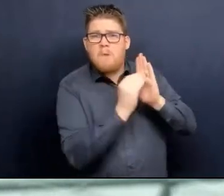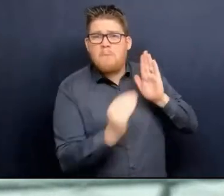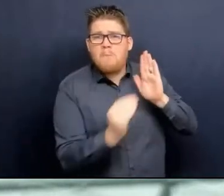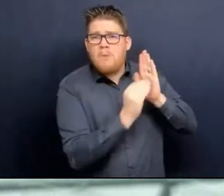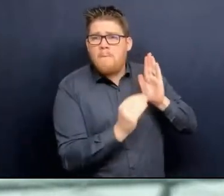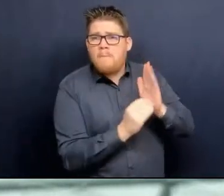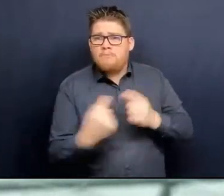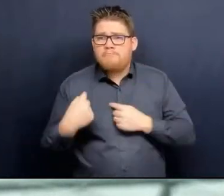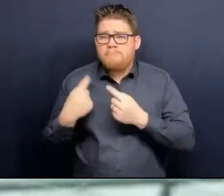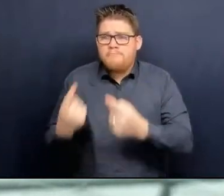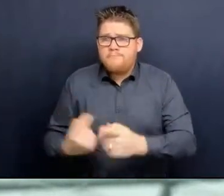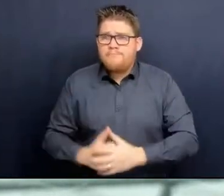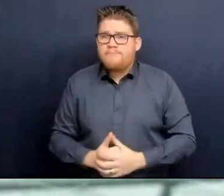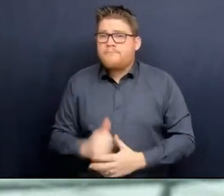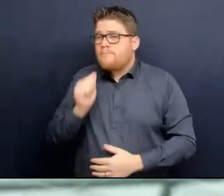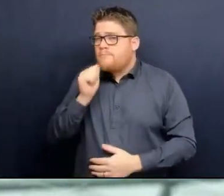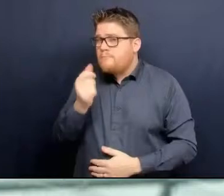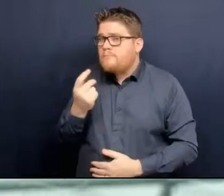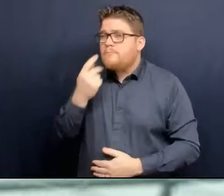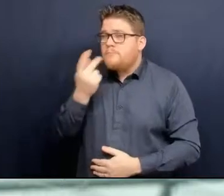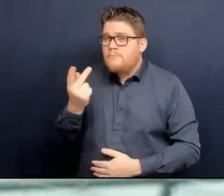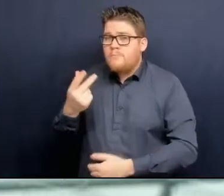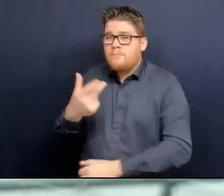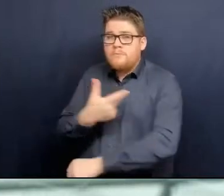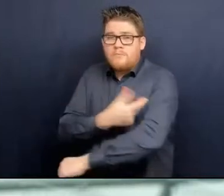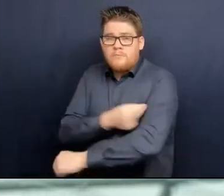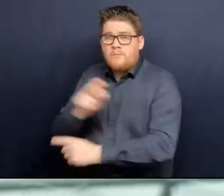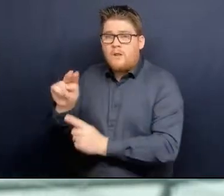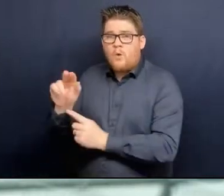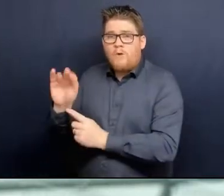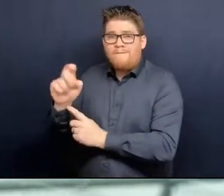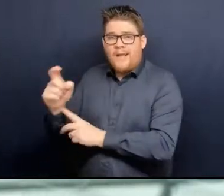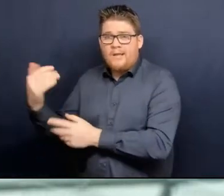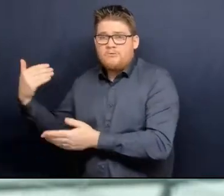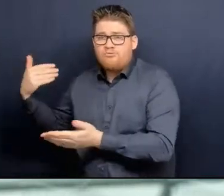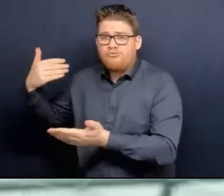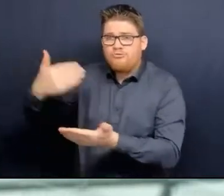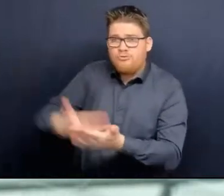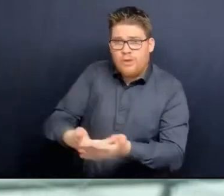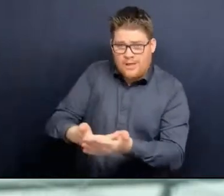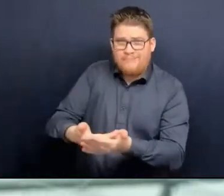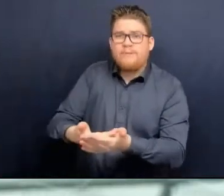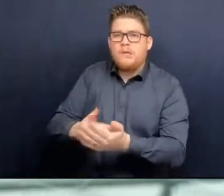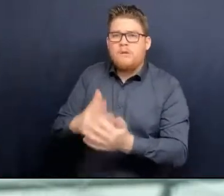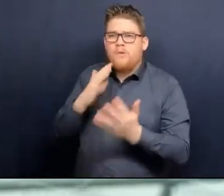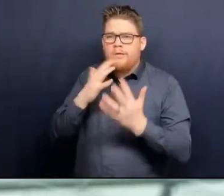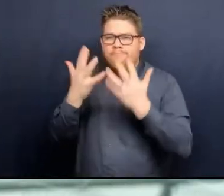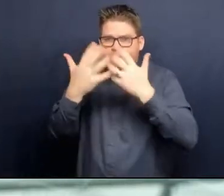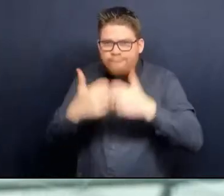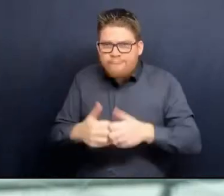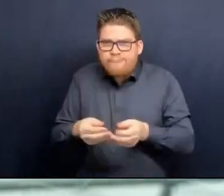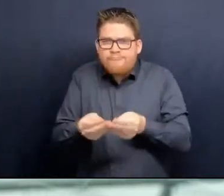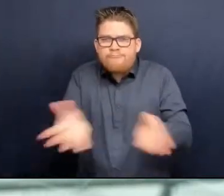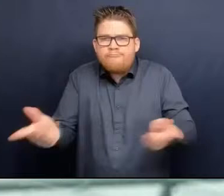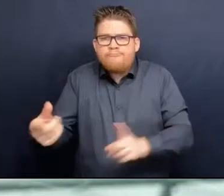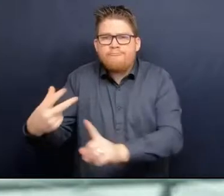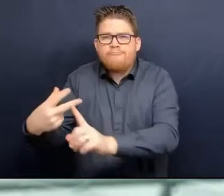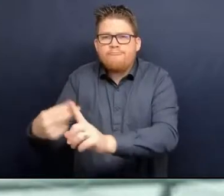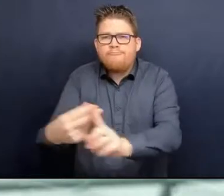as soon as it comes into the province in the next few days. Will be making arrangements for you to get your dose. In